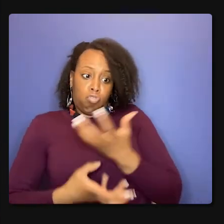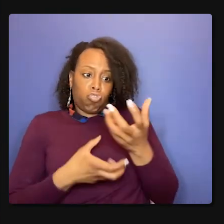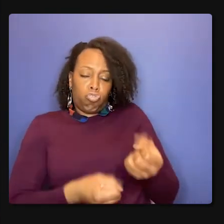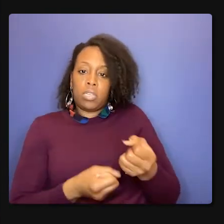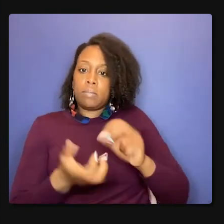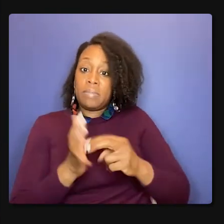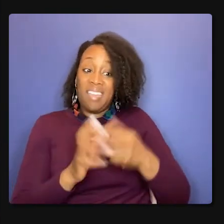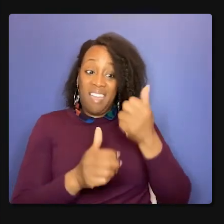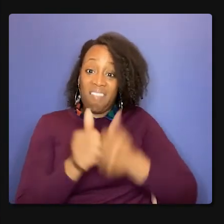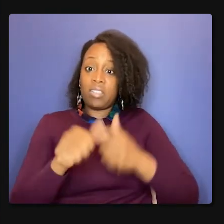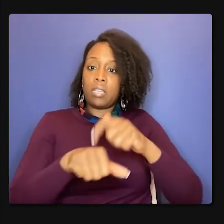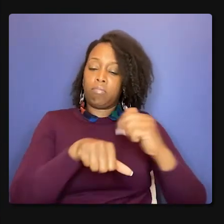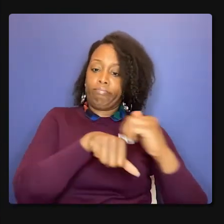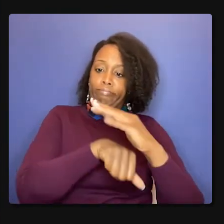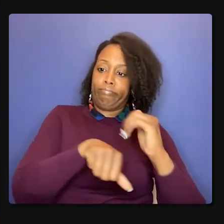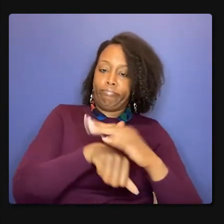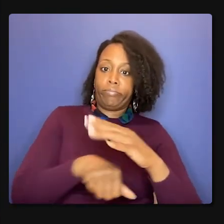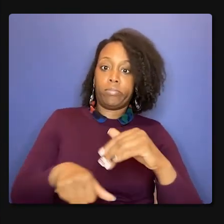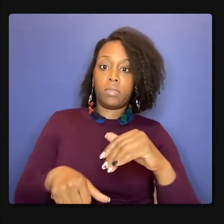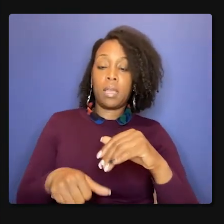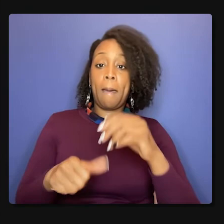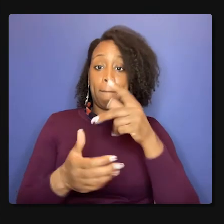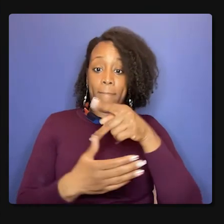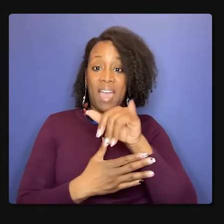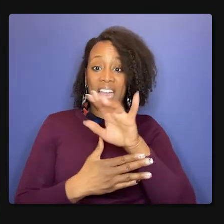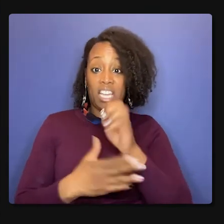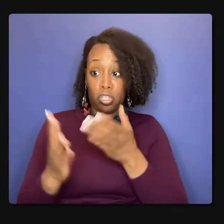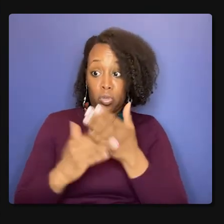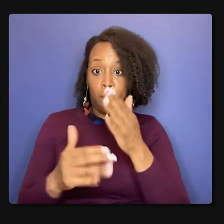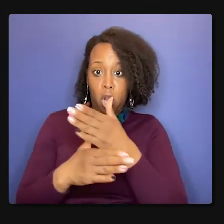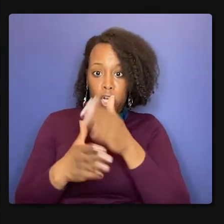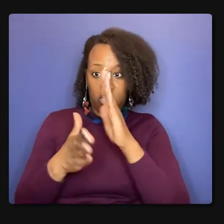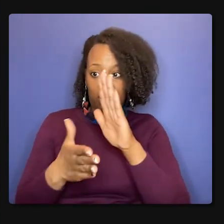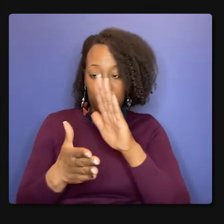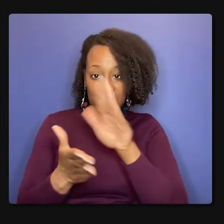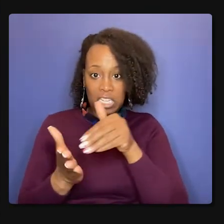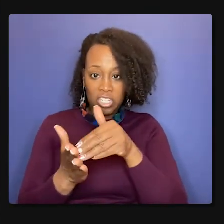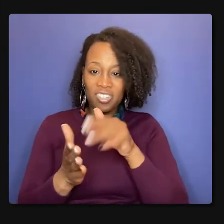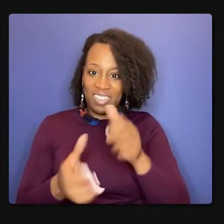you submit an approved cert package through Partner Center. Pro tip,